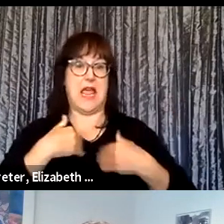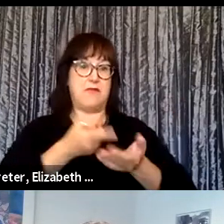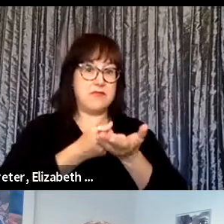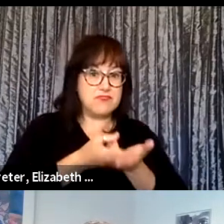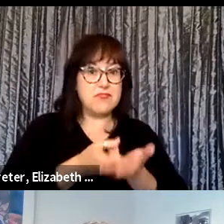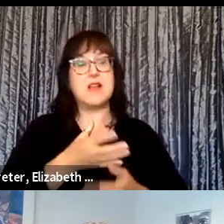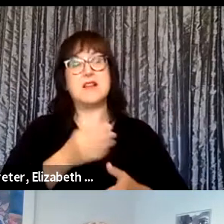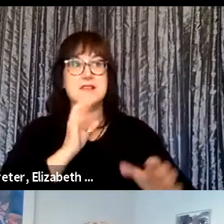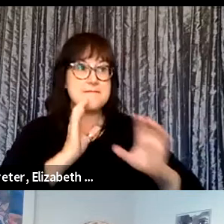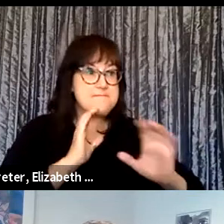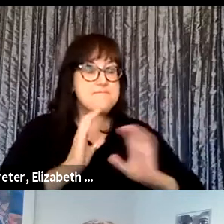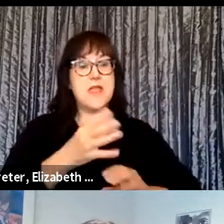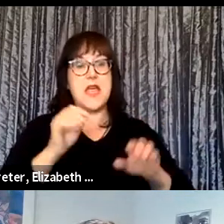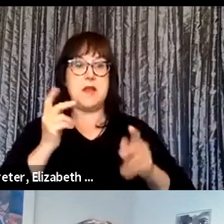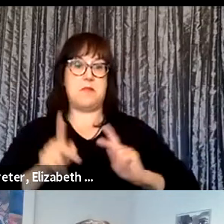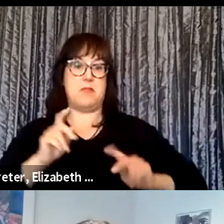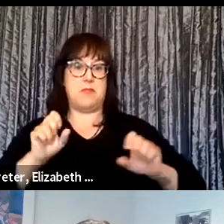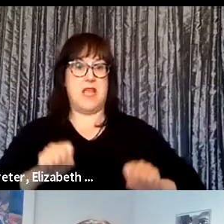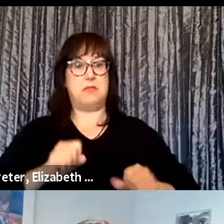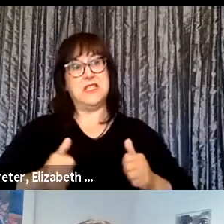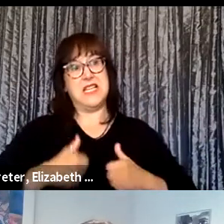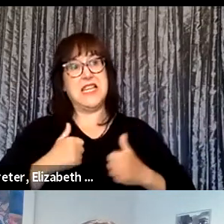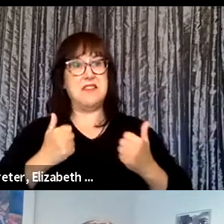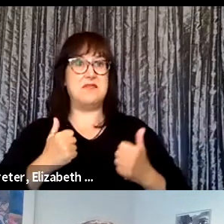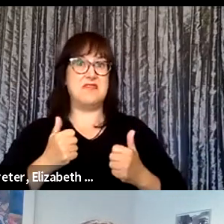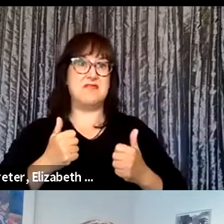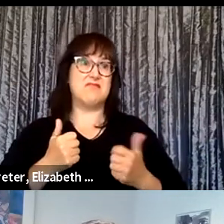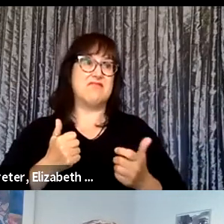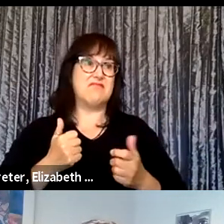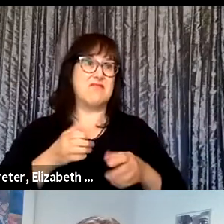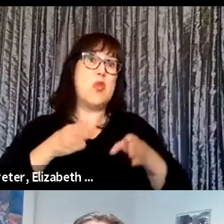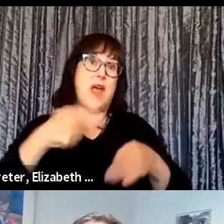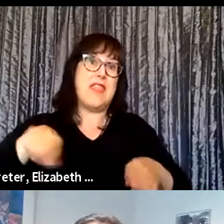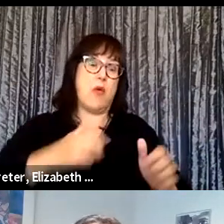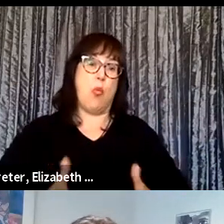and people being able to live the life that they want, and I think that's just portrayed so beautifully